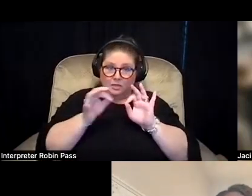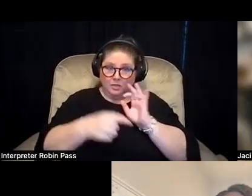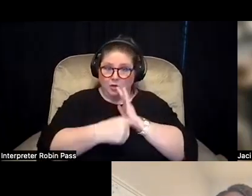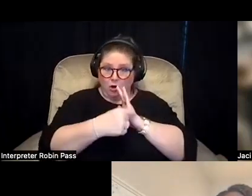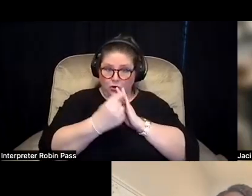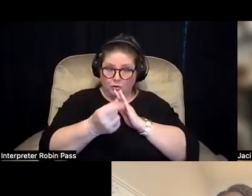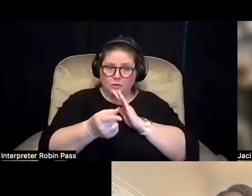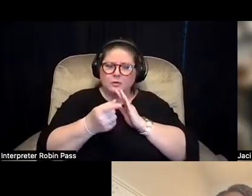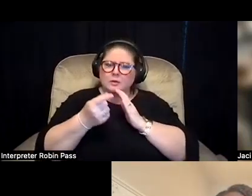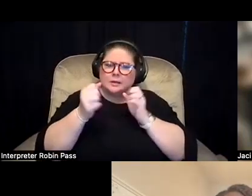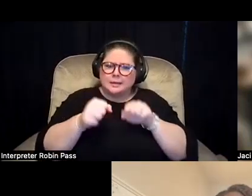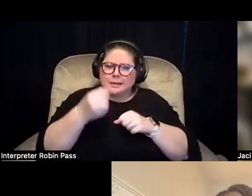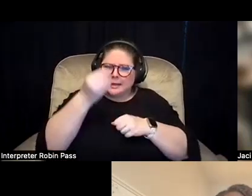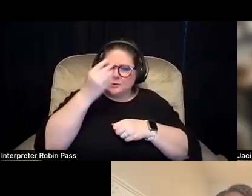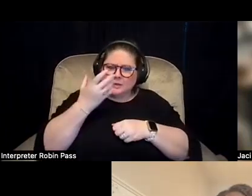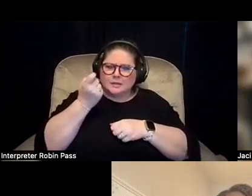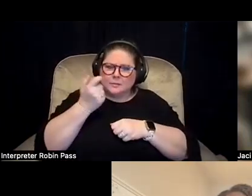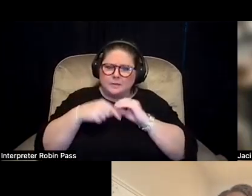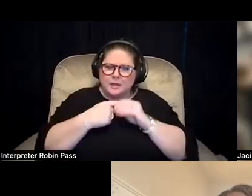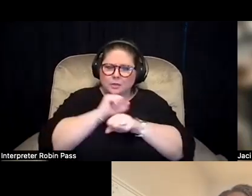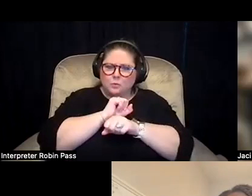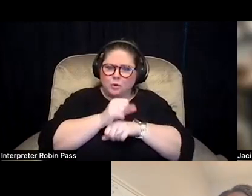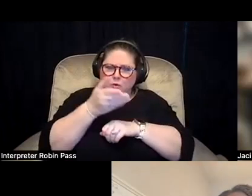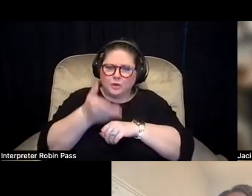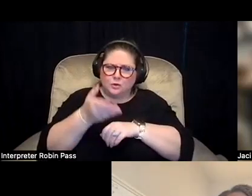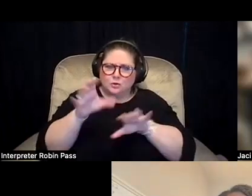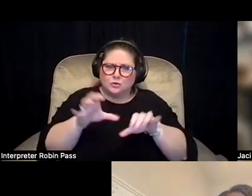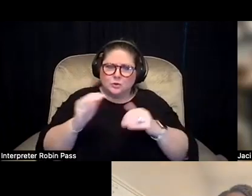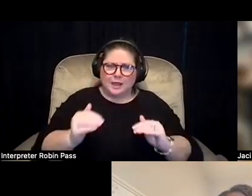a little bit about the work that you're doing elevating local histories in general and what we